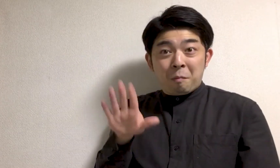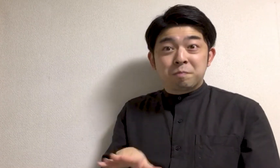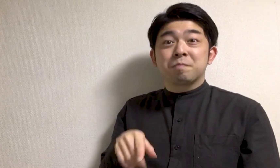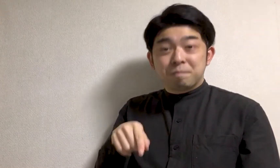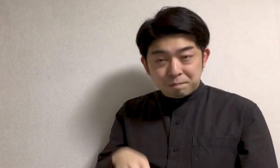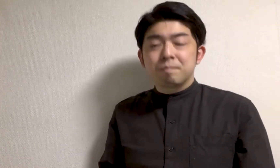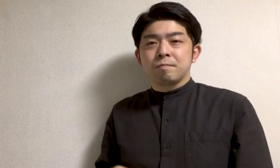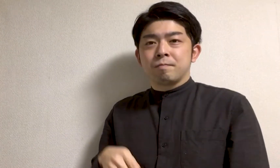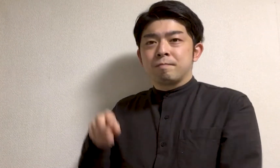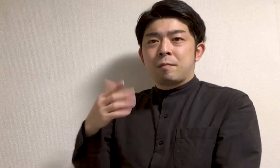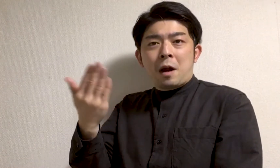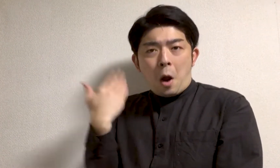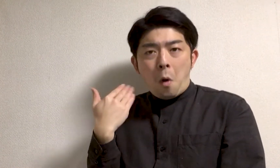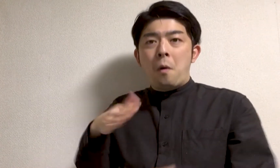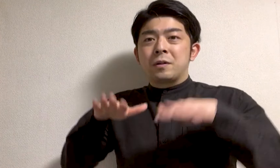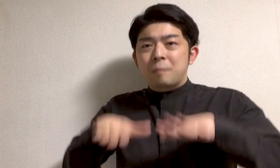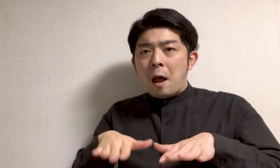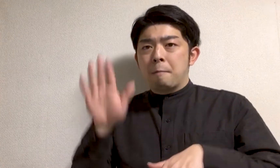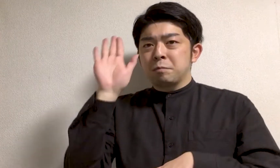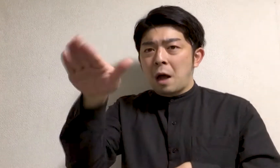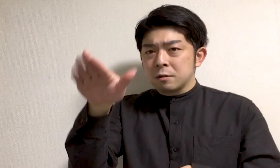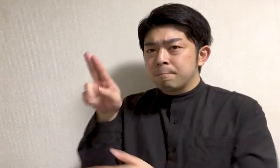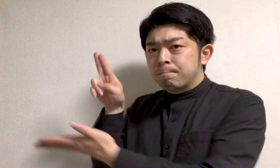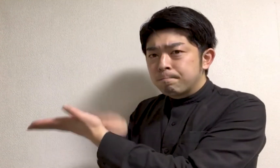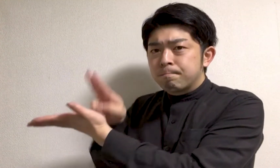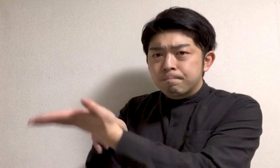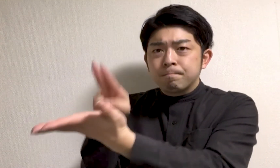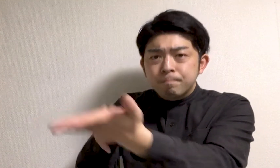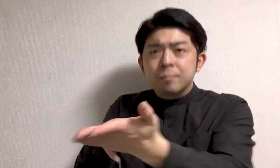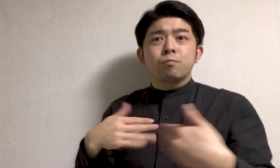you have to decide where those states are in the past, present, or future.